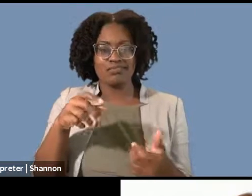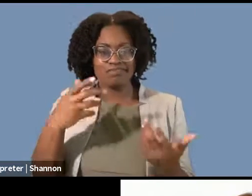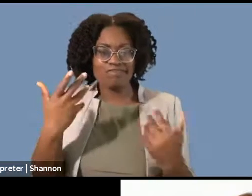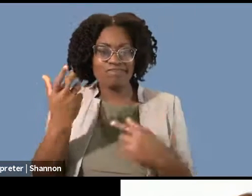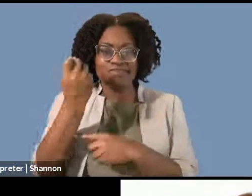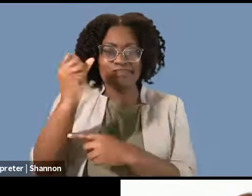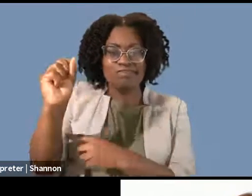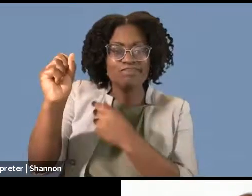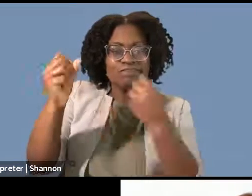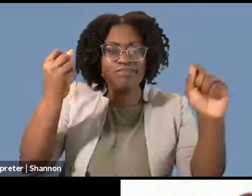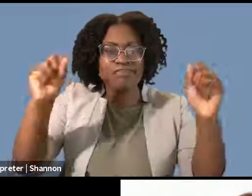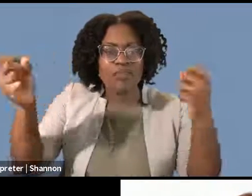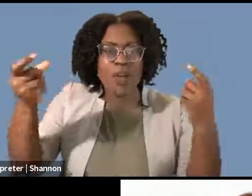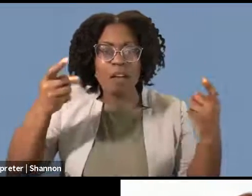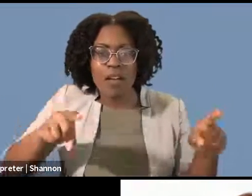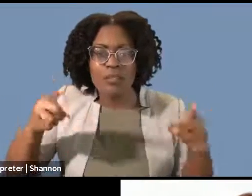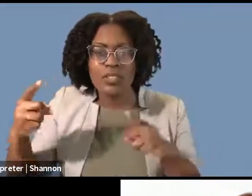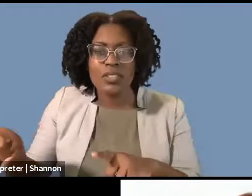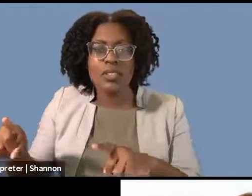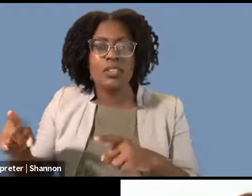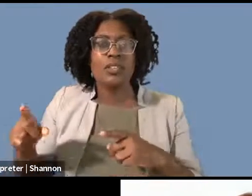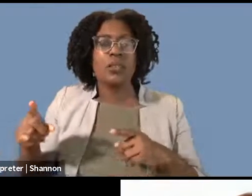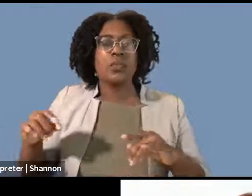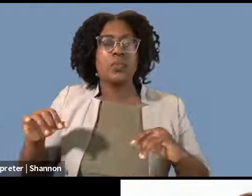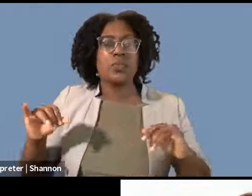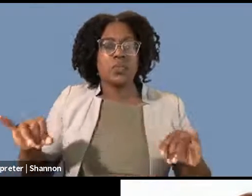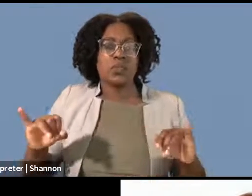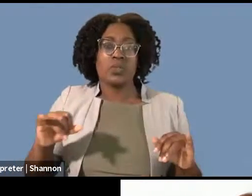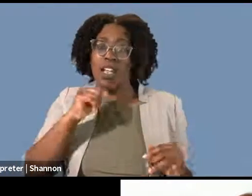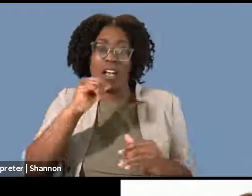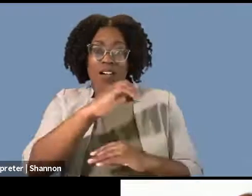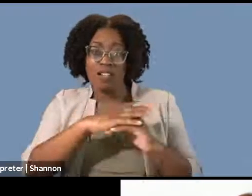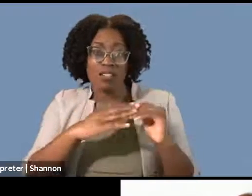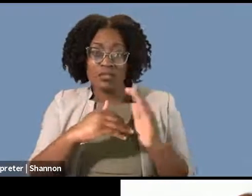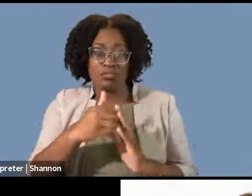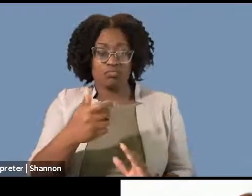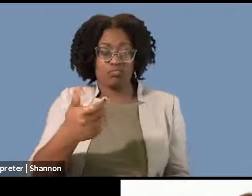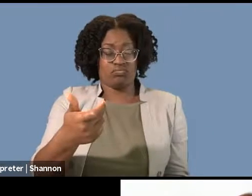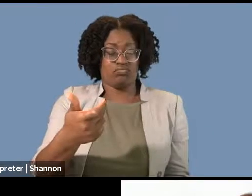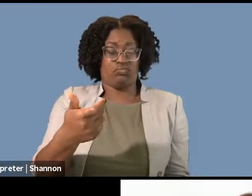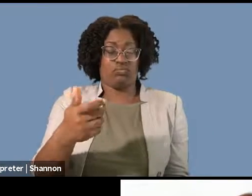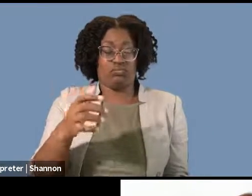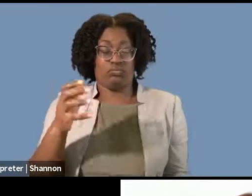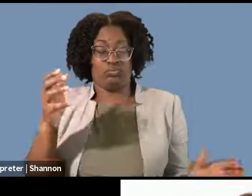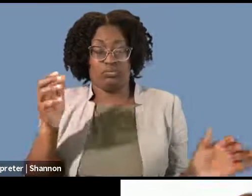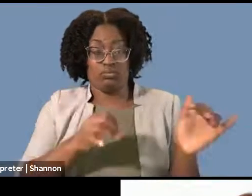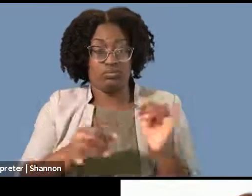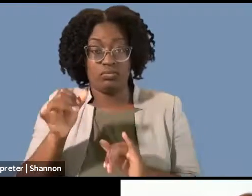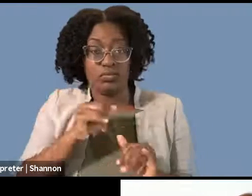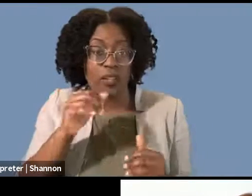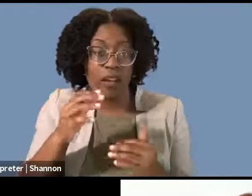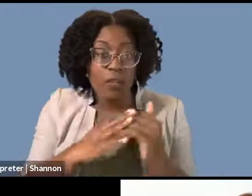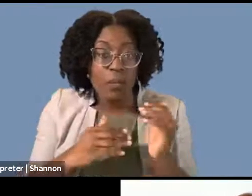zone. We have to sit in that discomfort. That's what I had to do to write this book. I had to